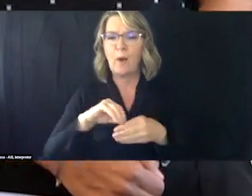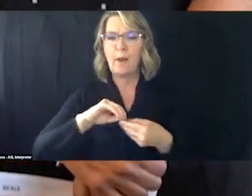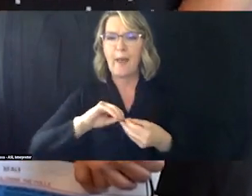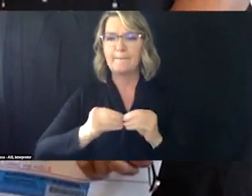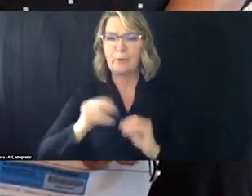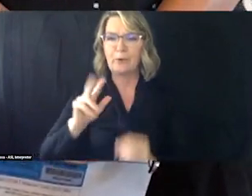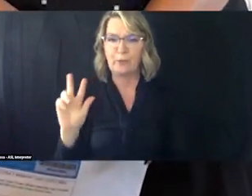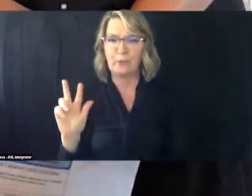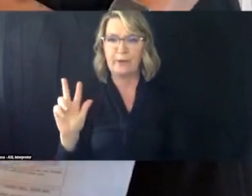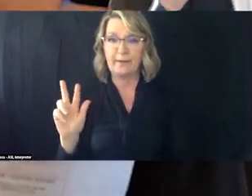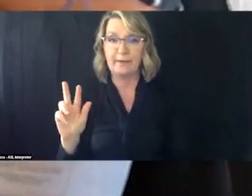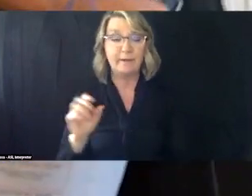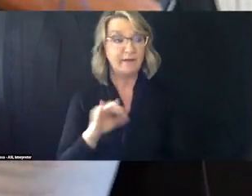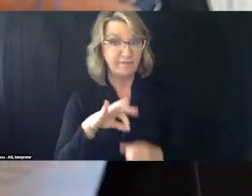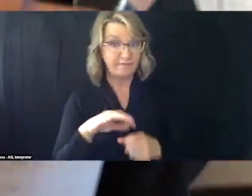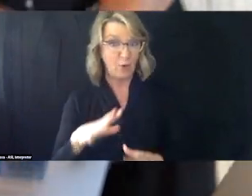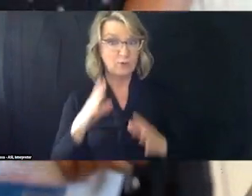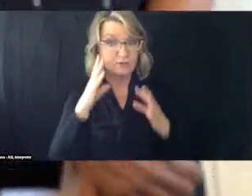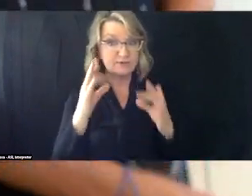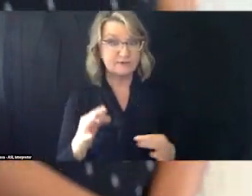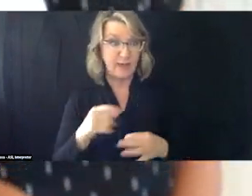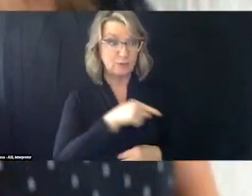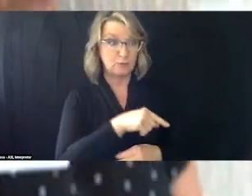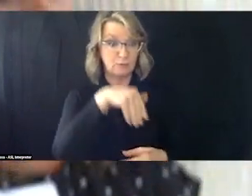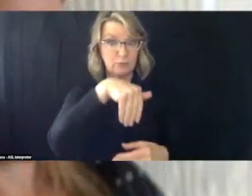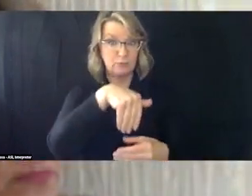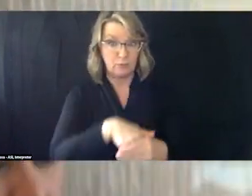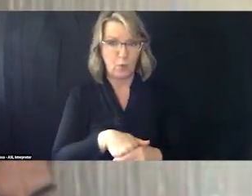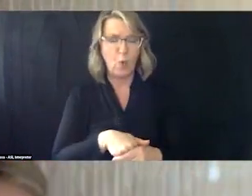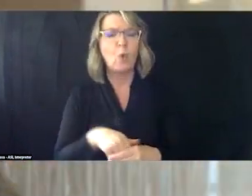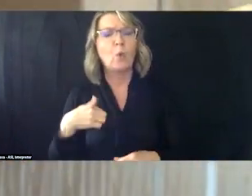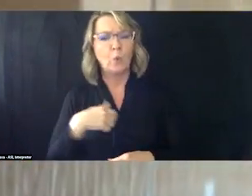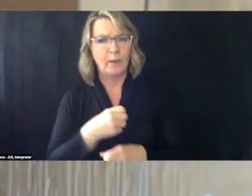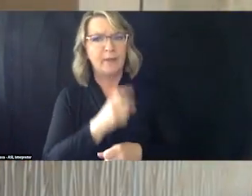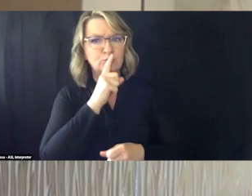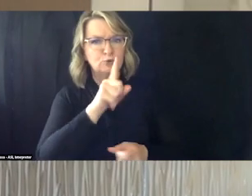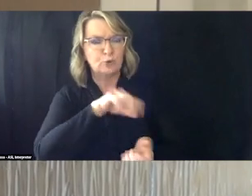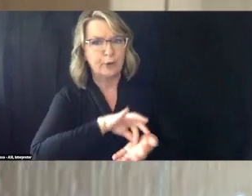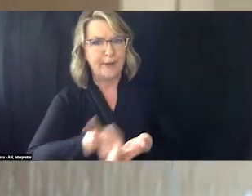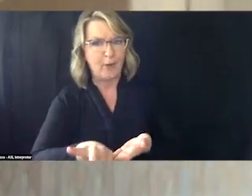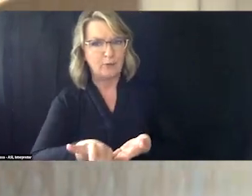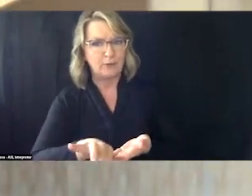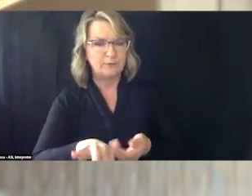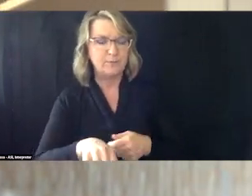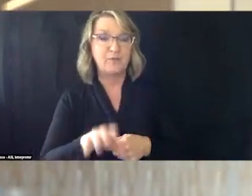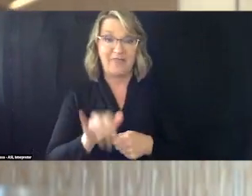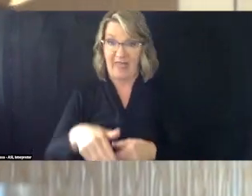if they choose to do that then we have a process to ensure that that ballot gets counted now our